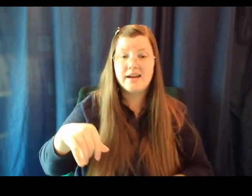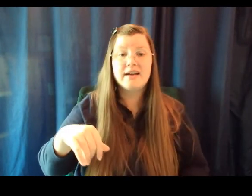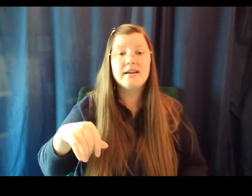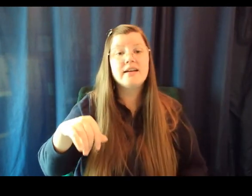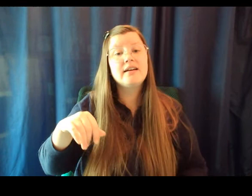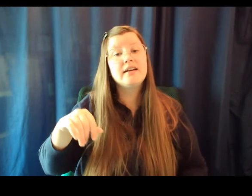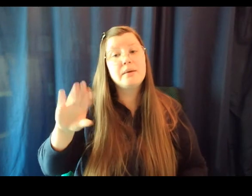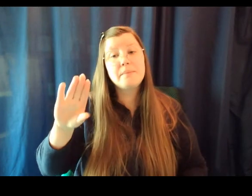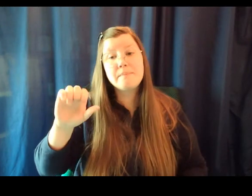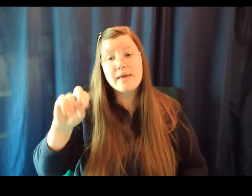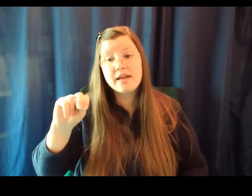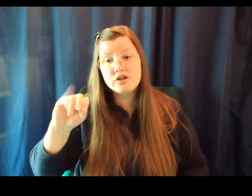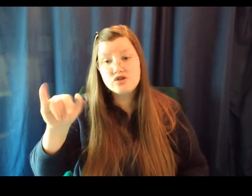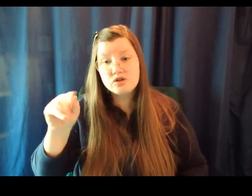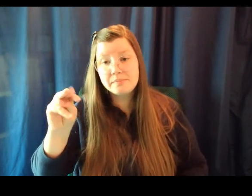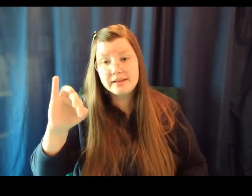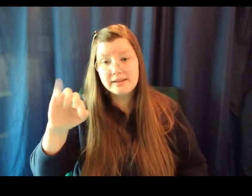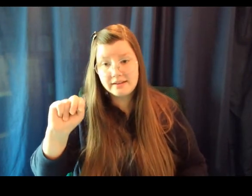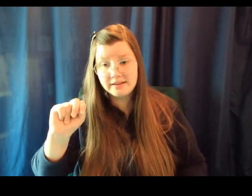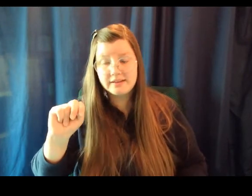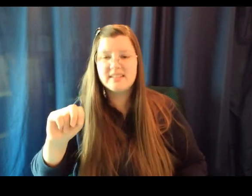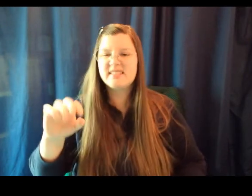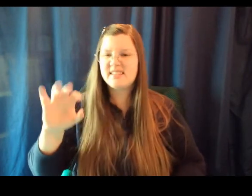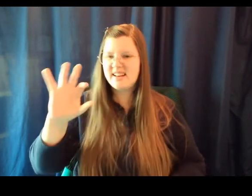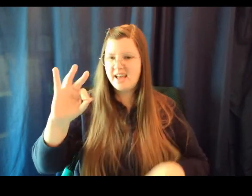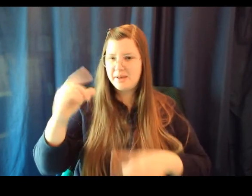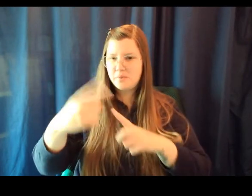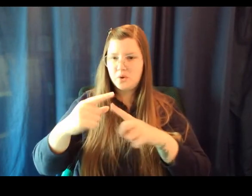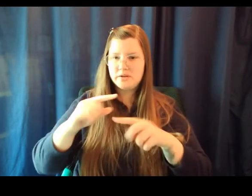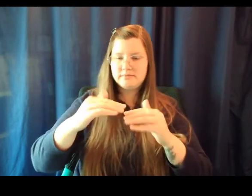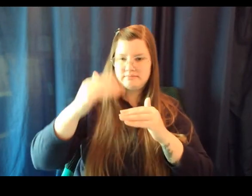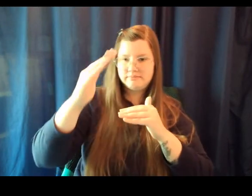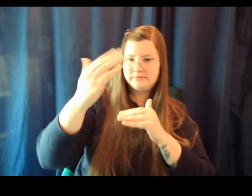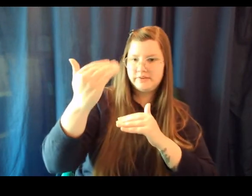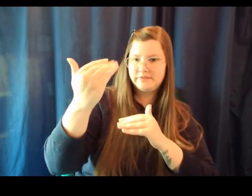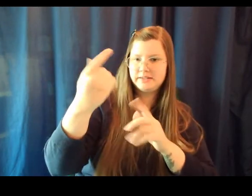In EW Girls Wrestling news: On Wednesday at the Snohomish Scramble